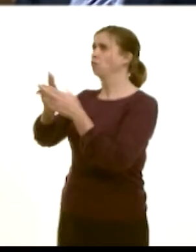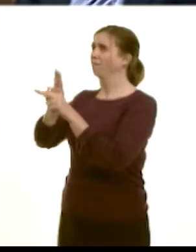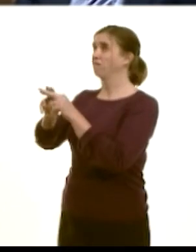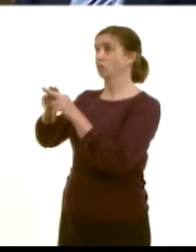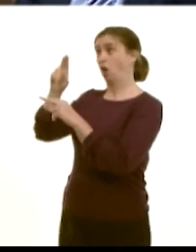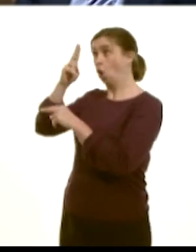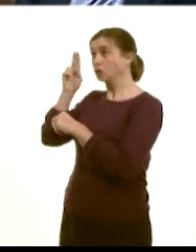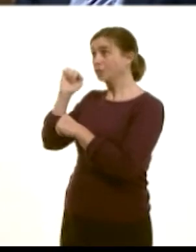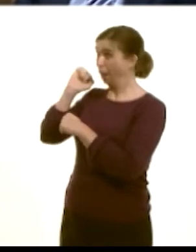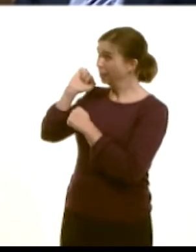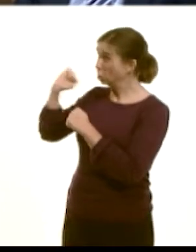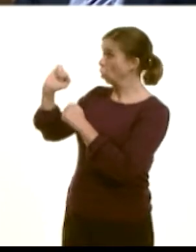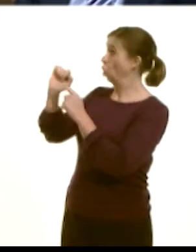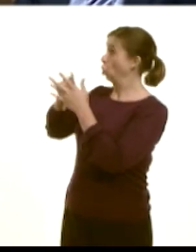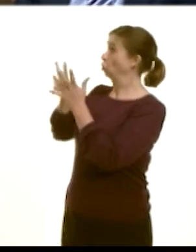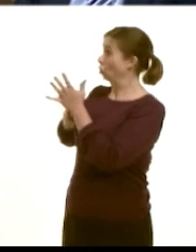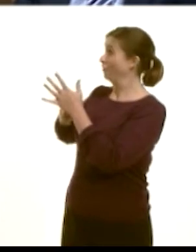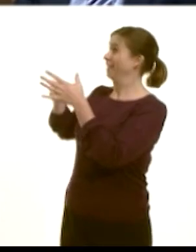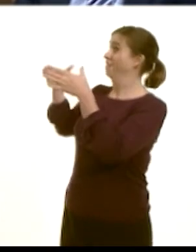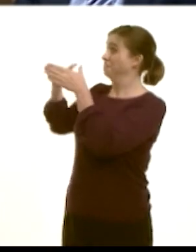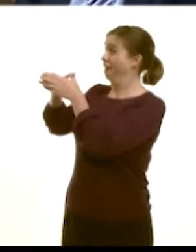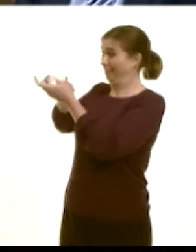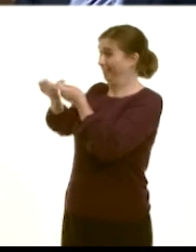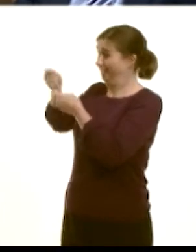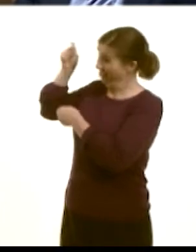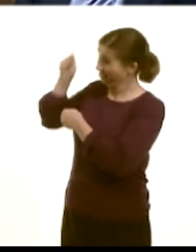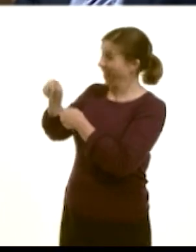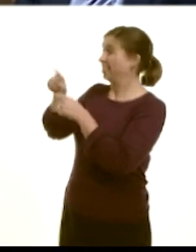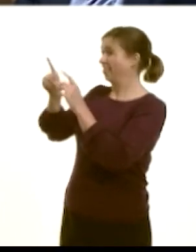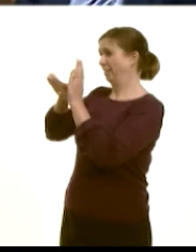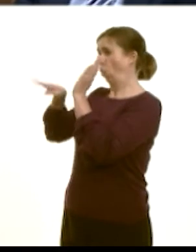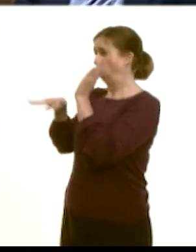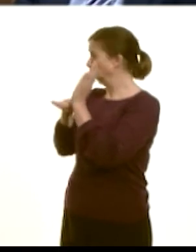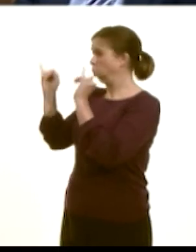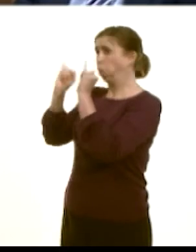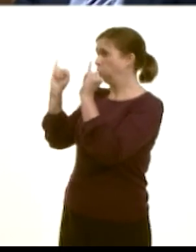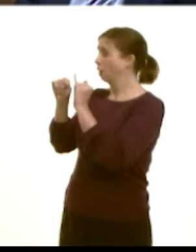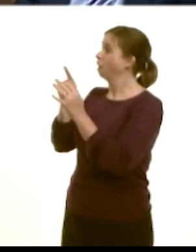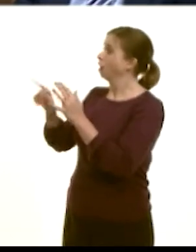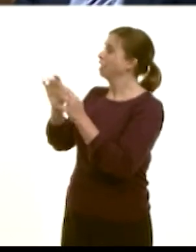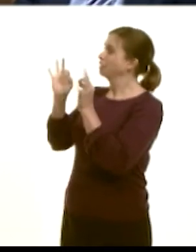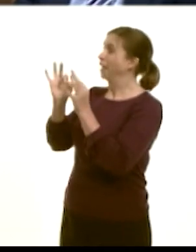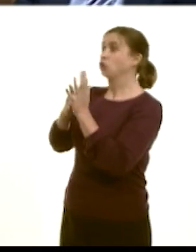his party, which is in special measures and which has been described as inadequate and unsafe?